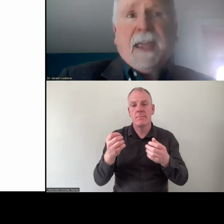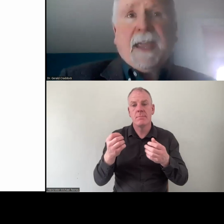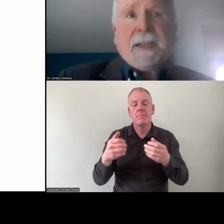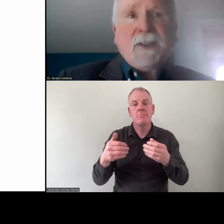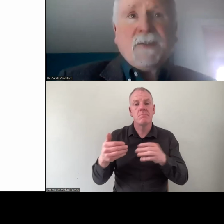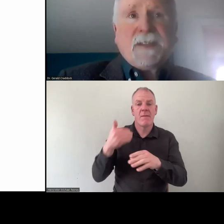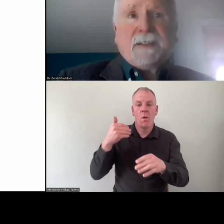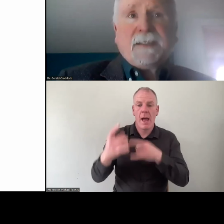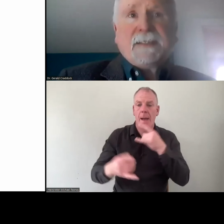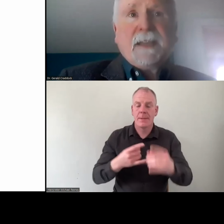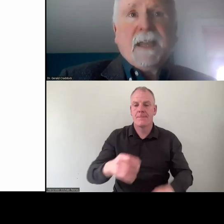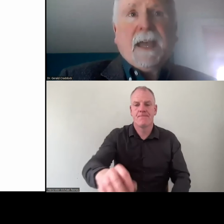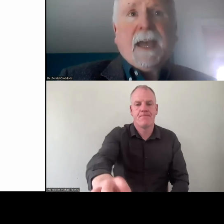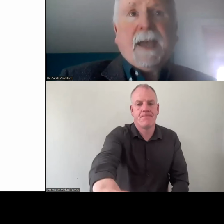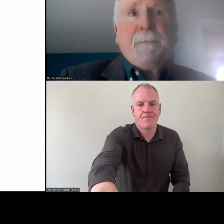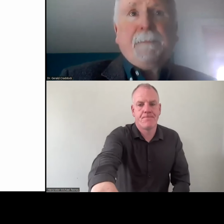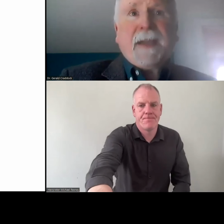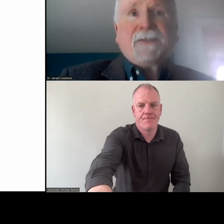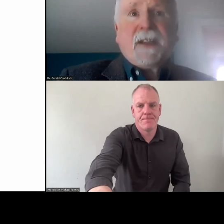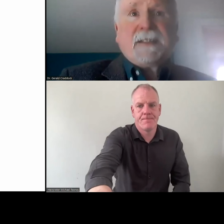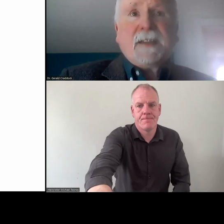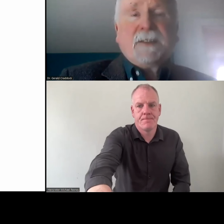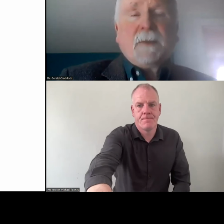Again, using these metrics here